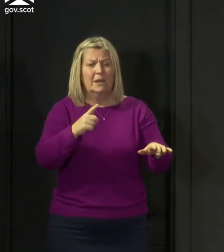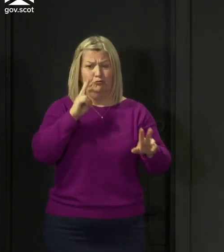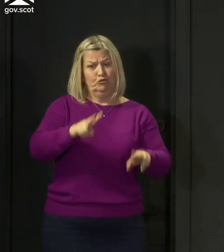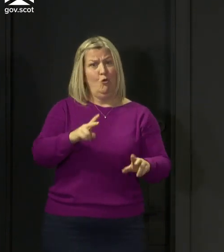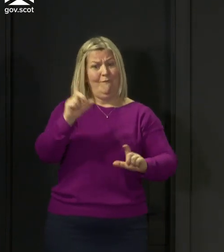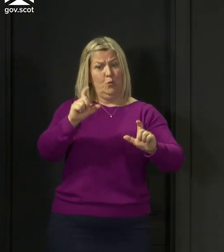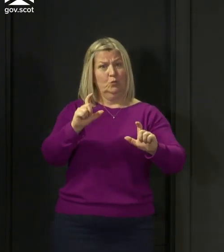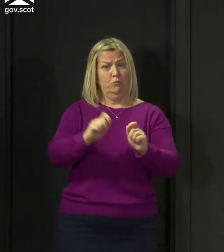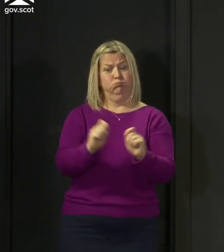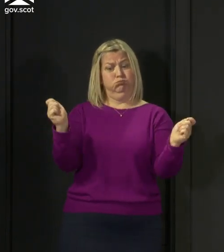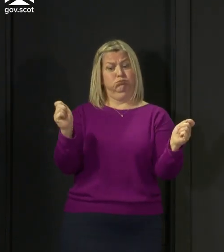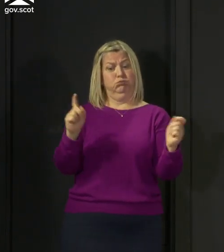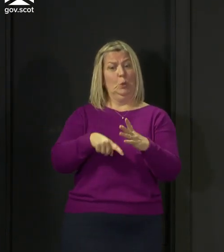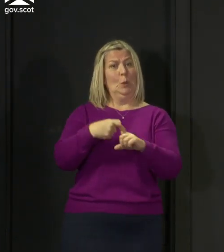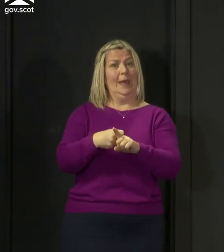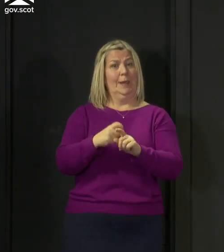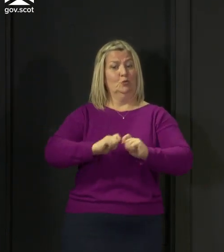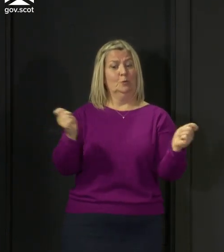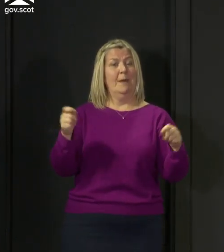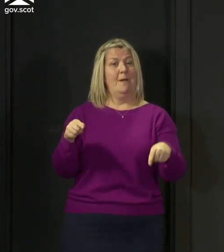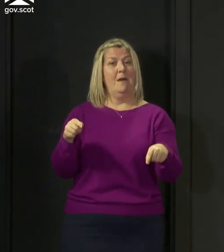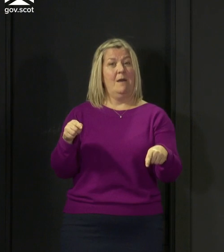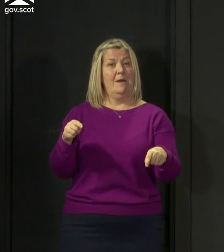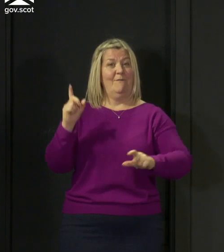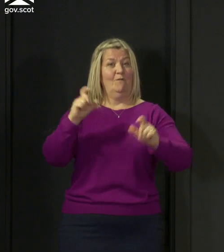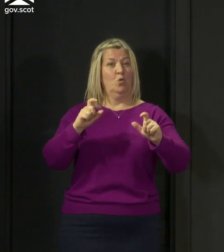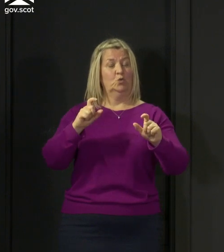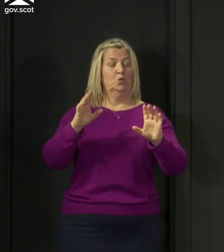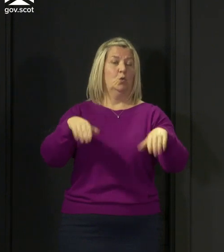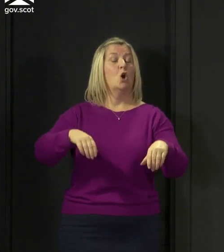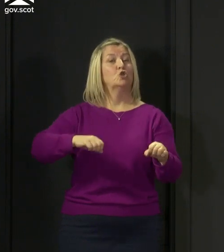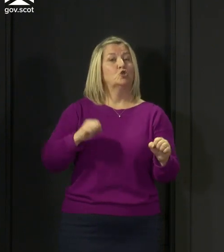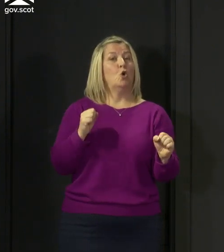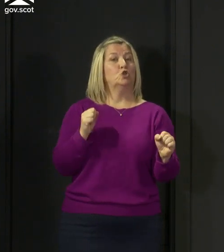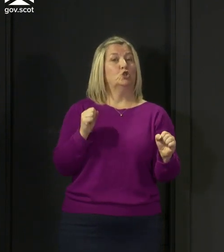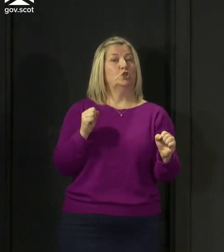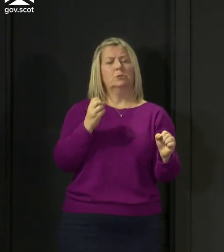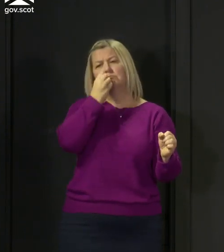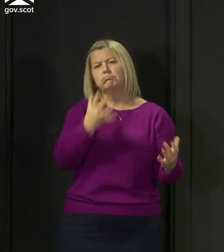morning which I won't name, a photograph of a Scottish beauty spot with the caption 'from